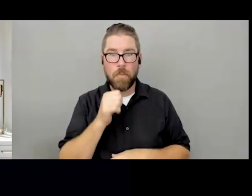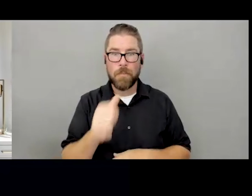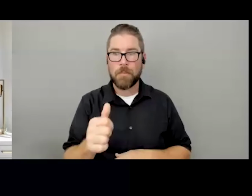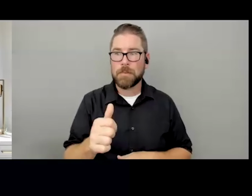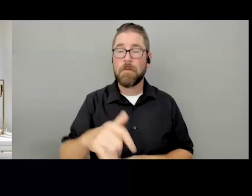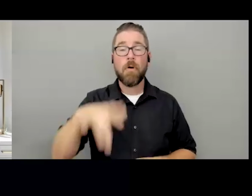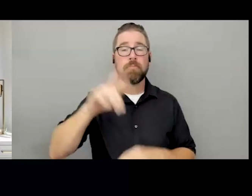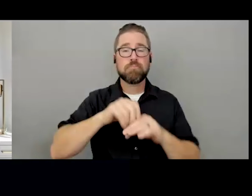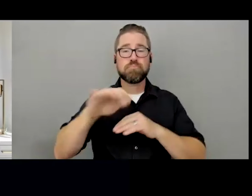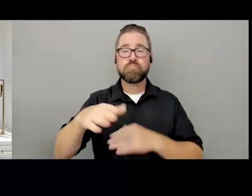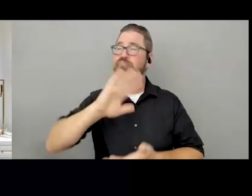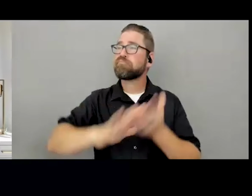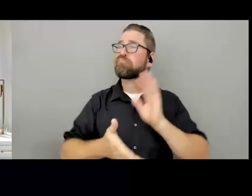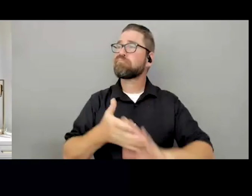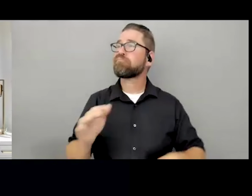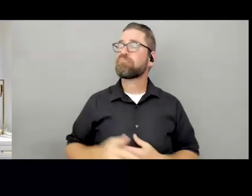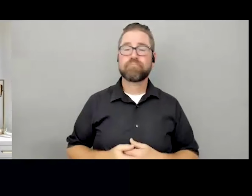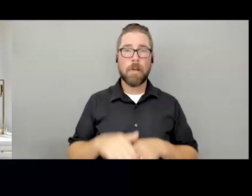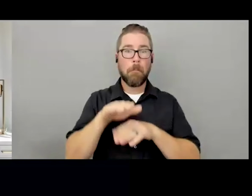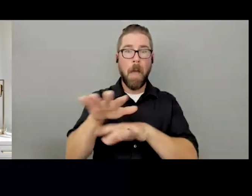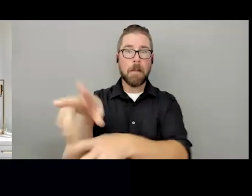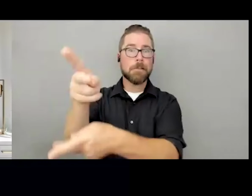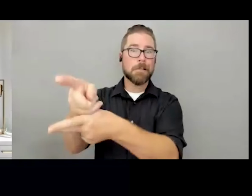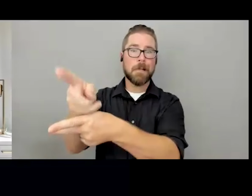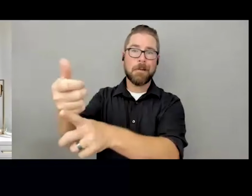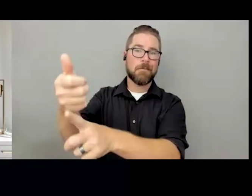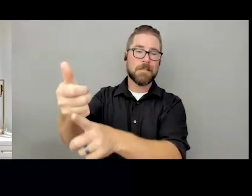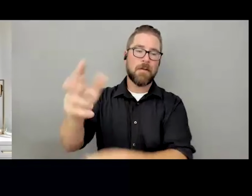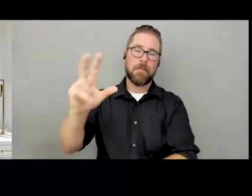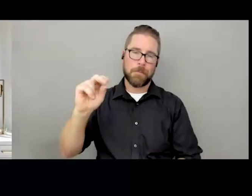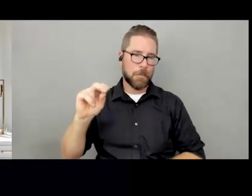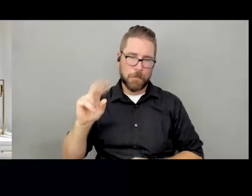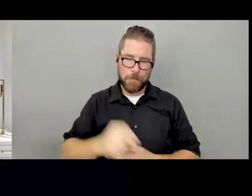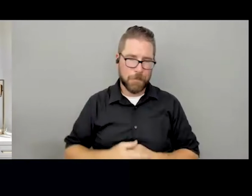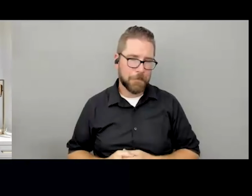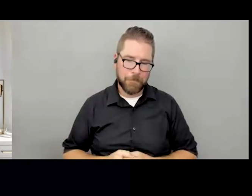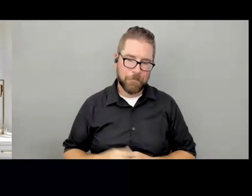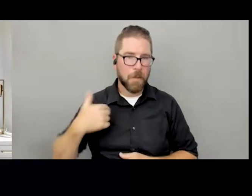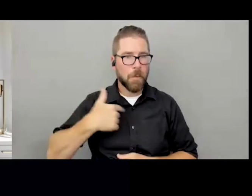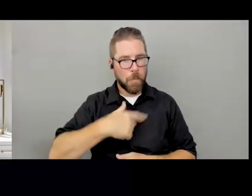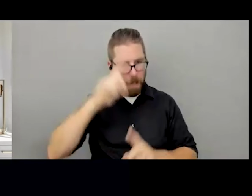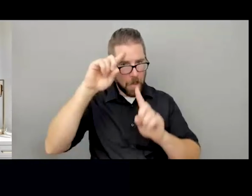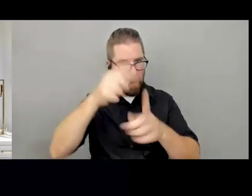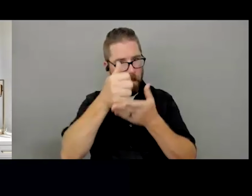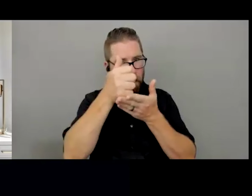We're all on the same team, and we're trying to support you and help you out. And understand, instructional